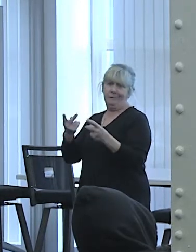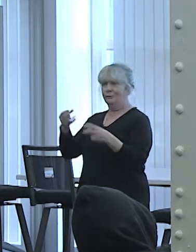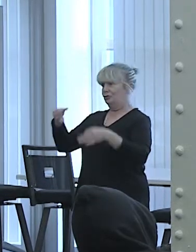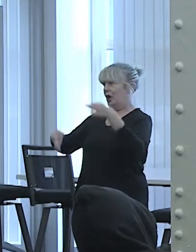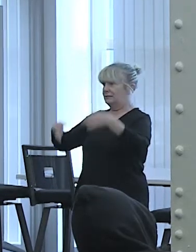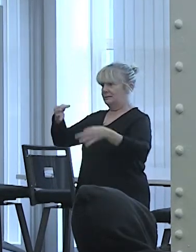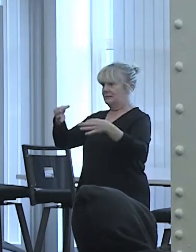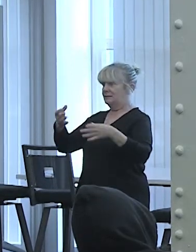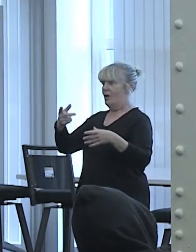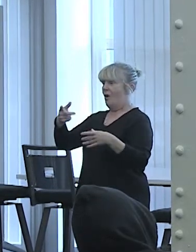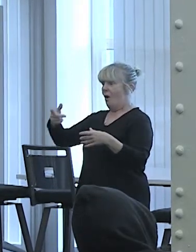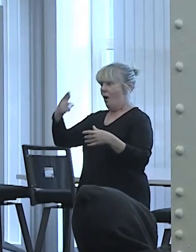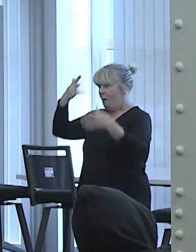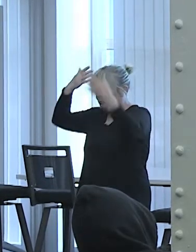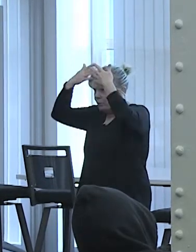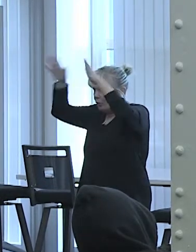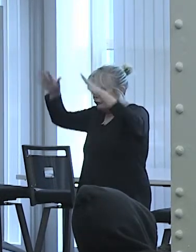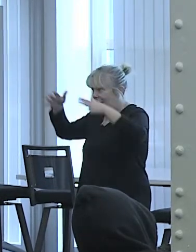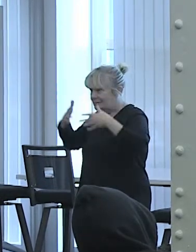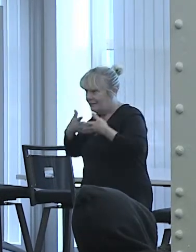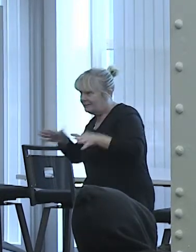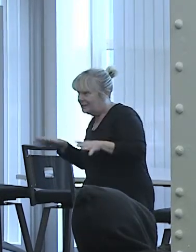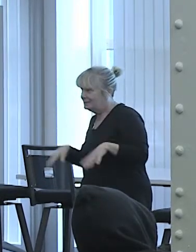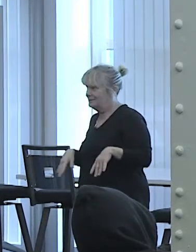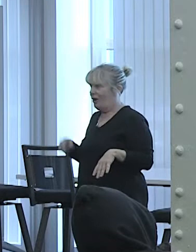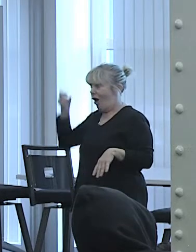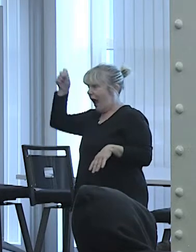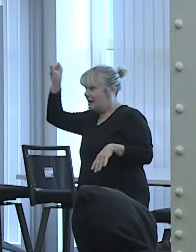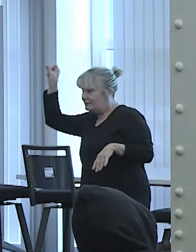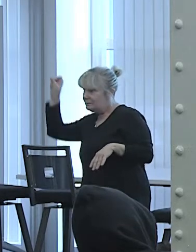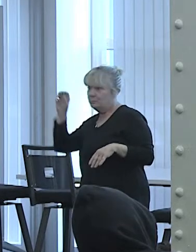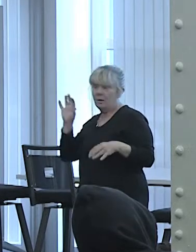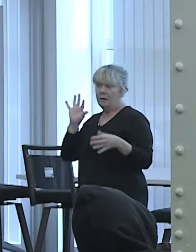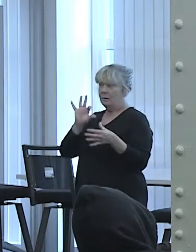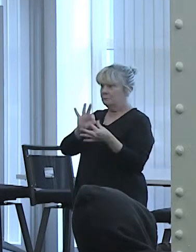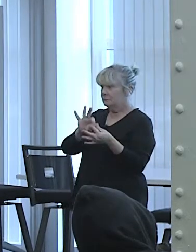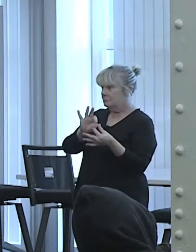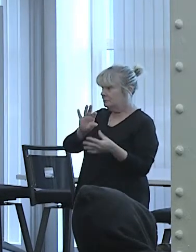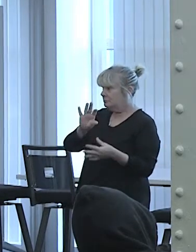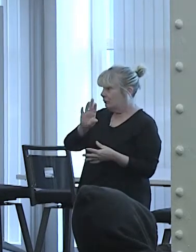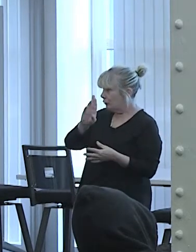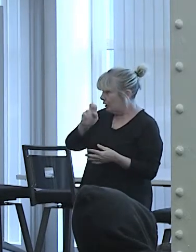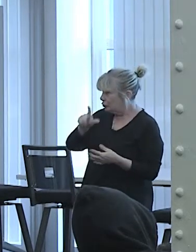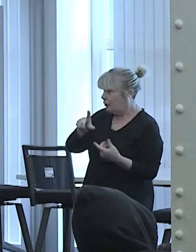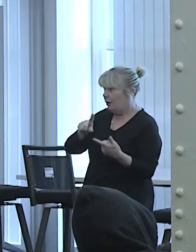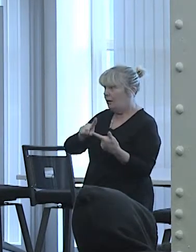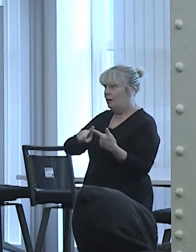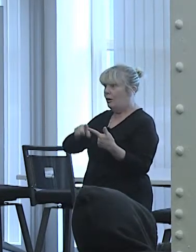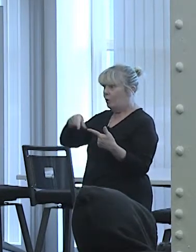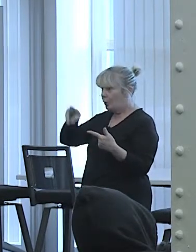to some kind of activism. Whether that's around racial or queerness or disability work.